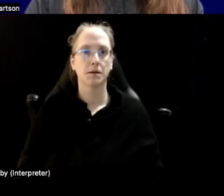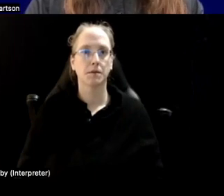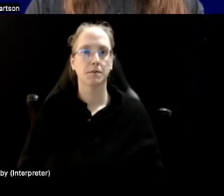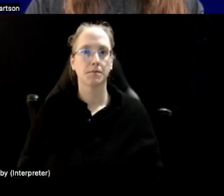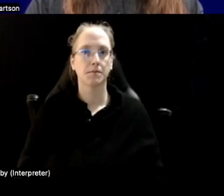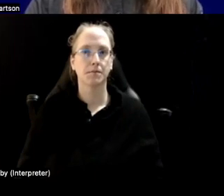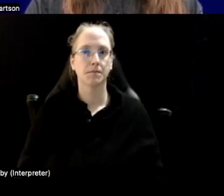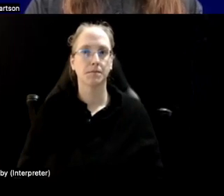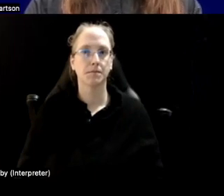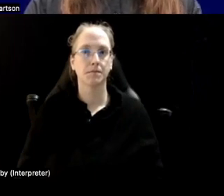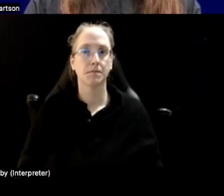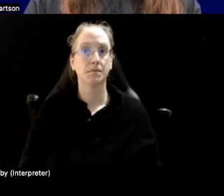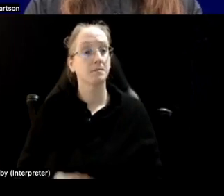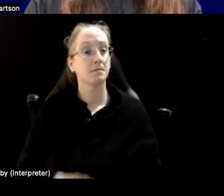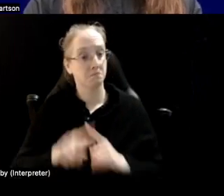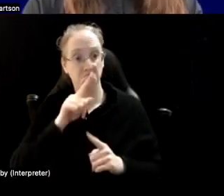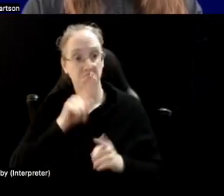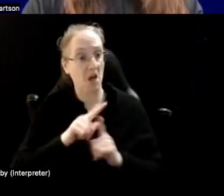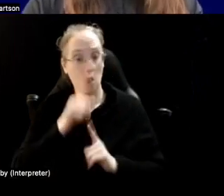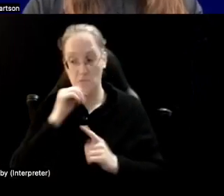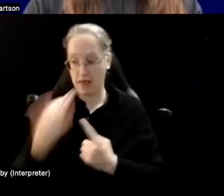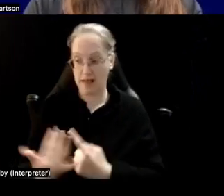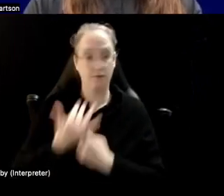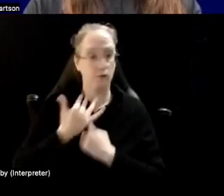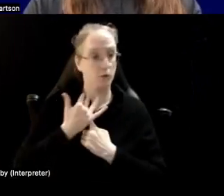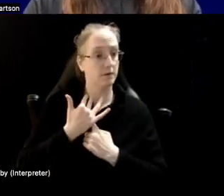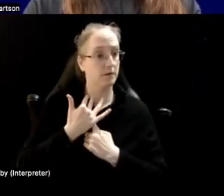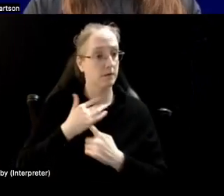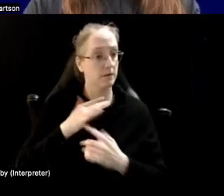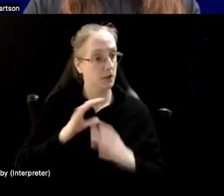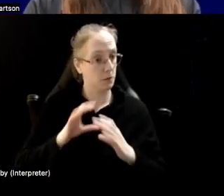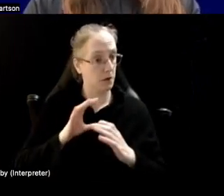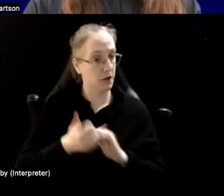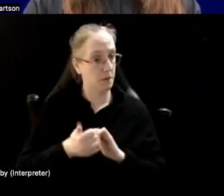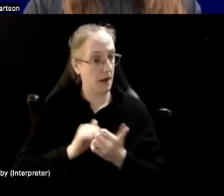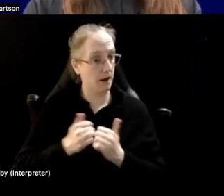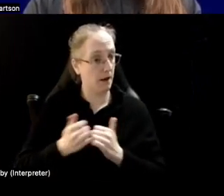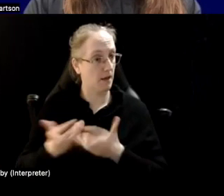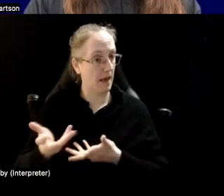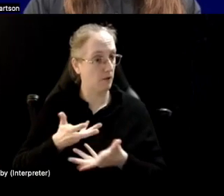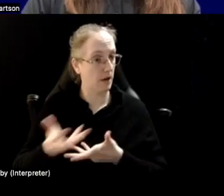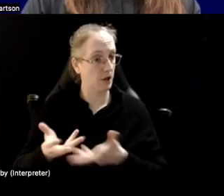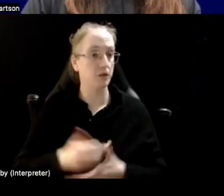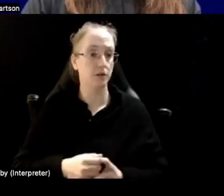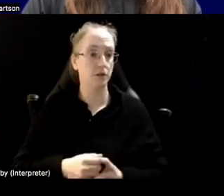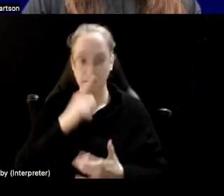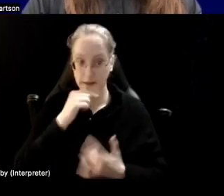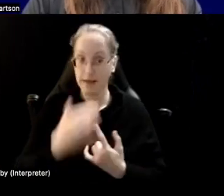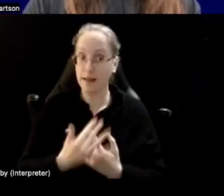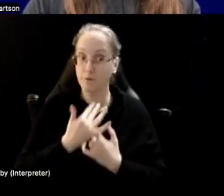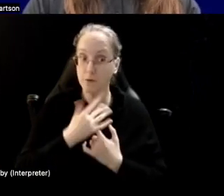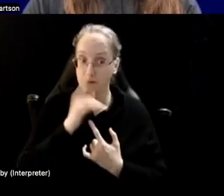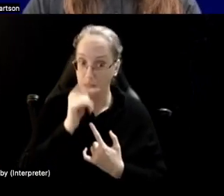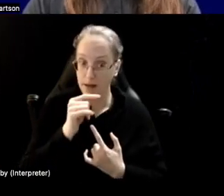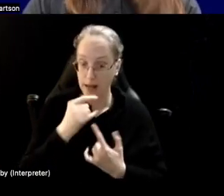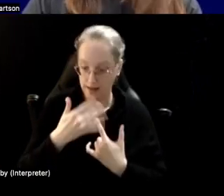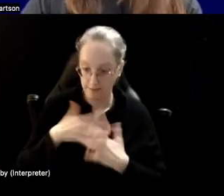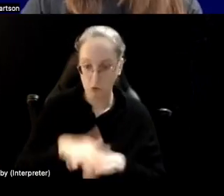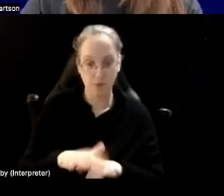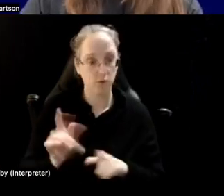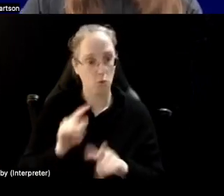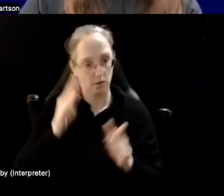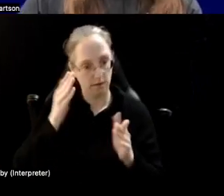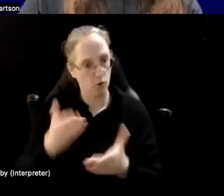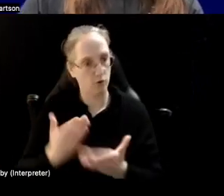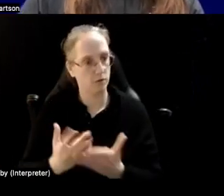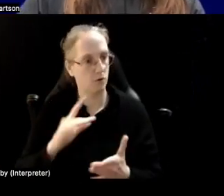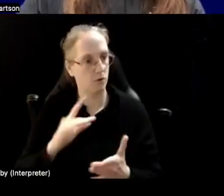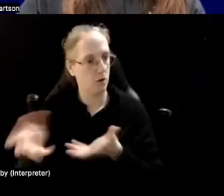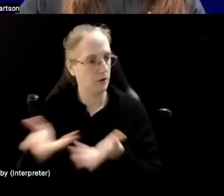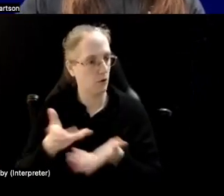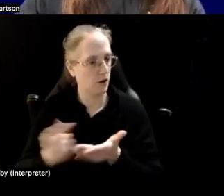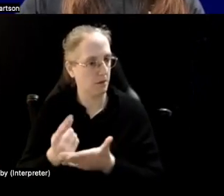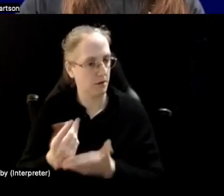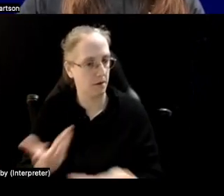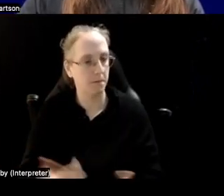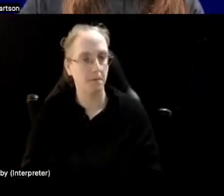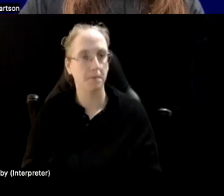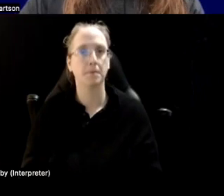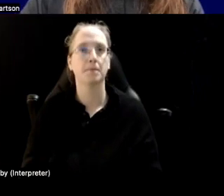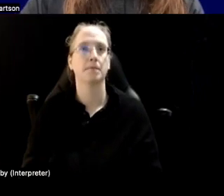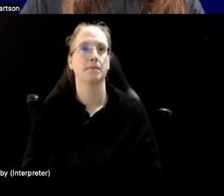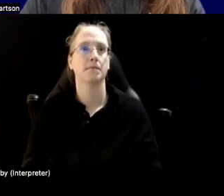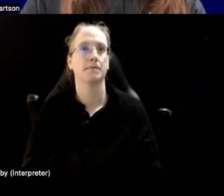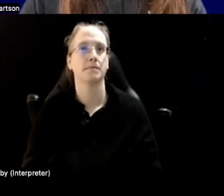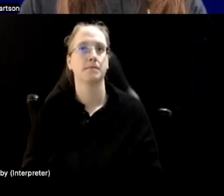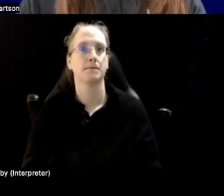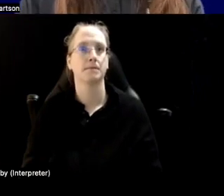influence their interaction or their communication partner and they can influence the interaction.